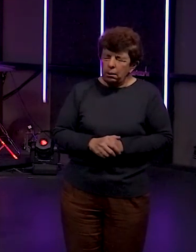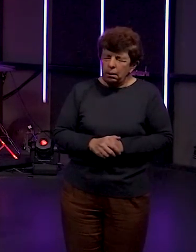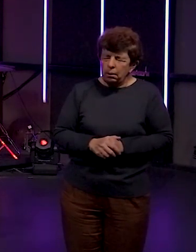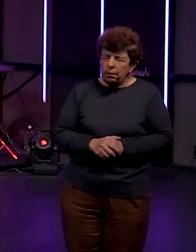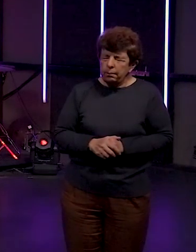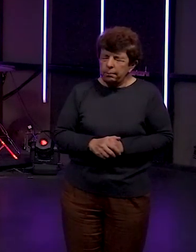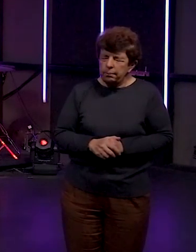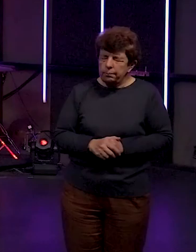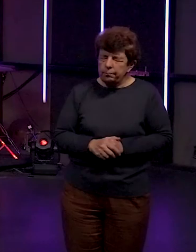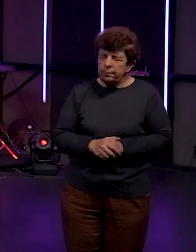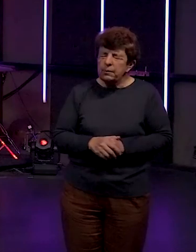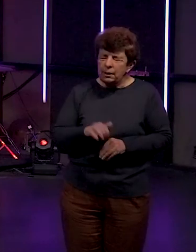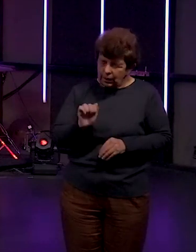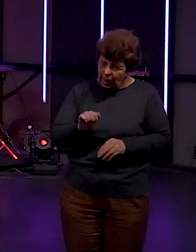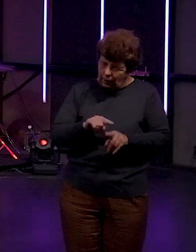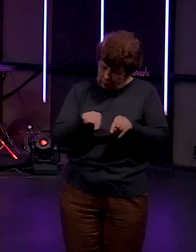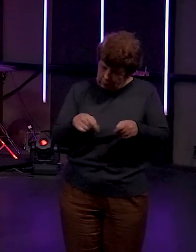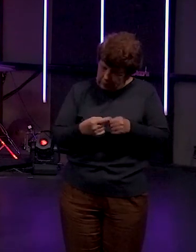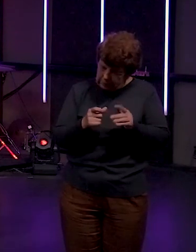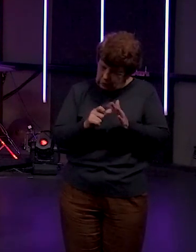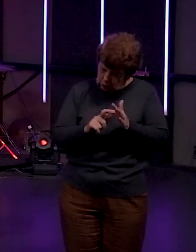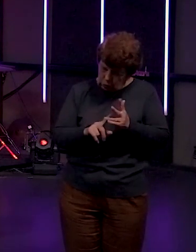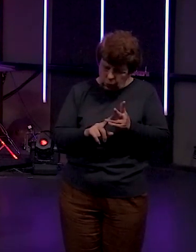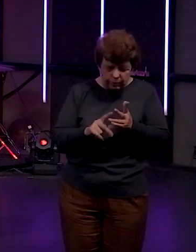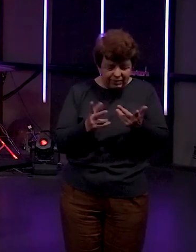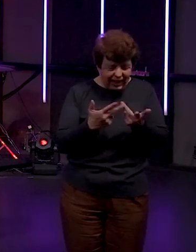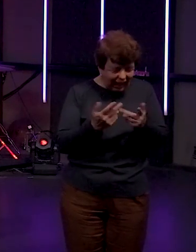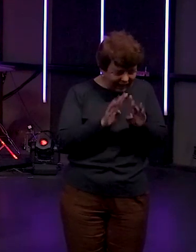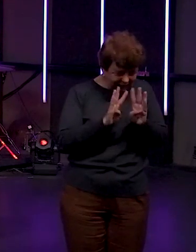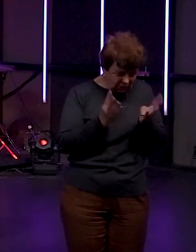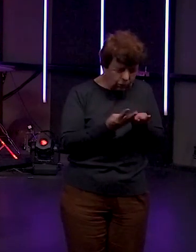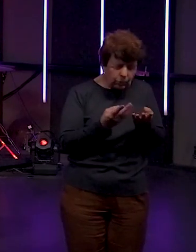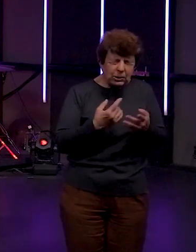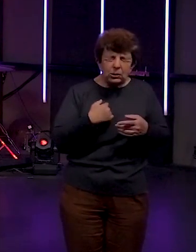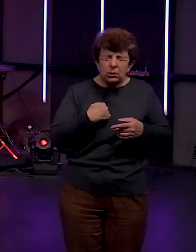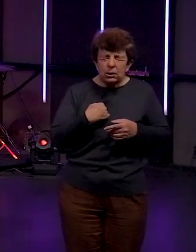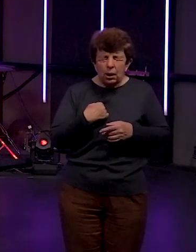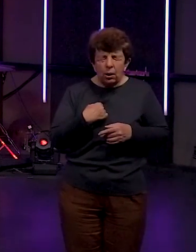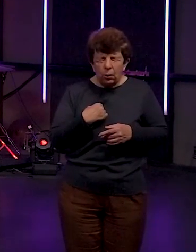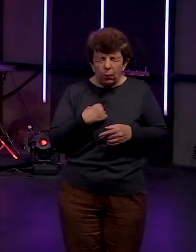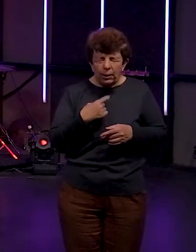we do it well if there are others around us we do publicly to those round about